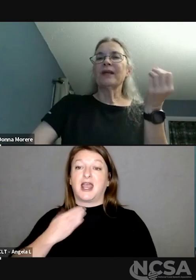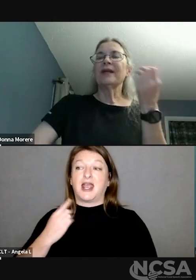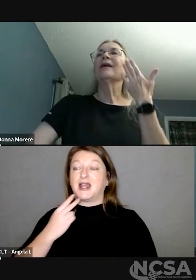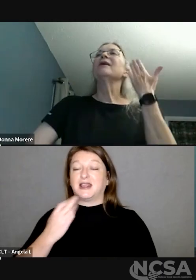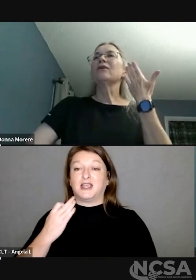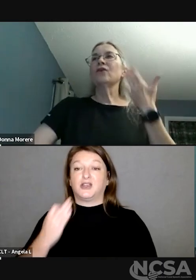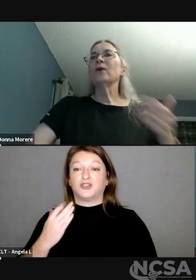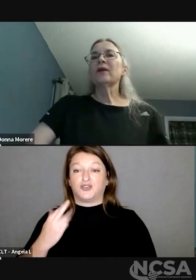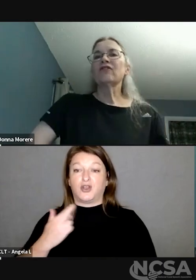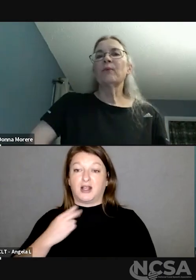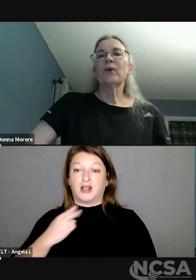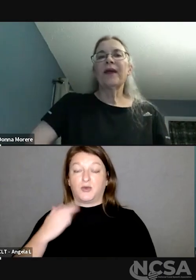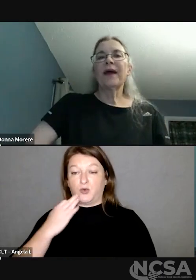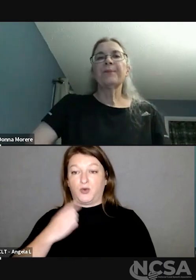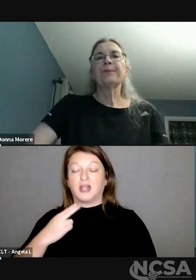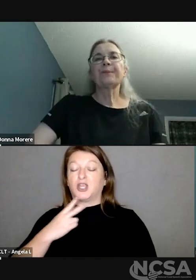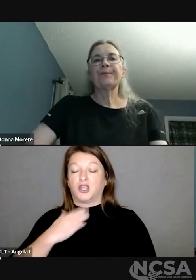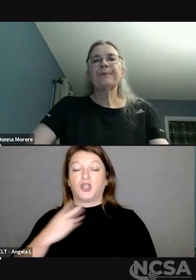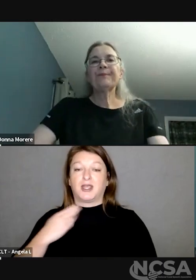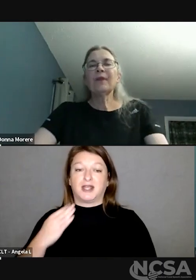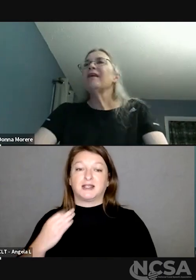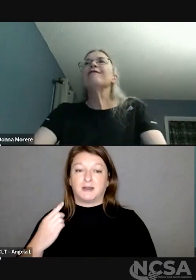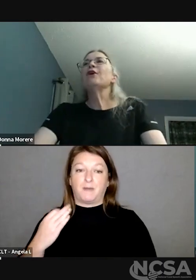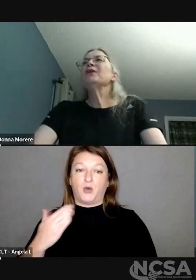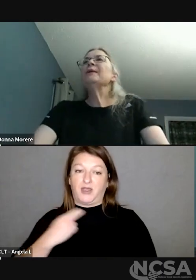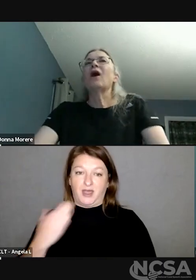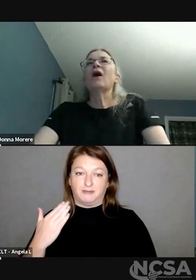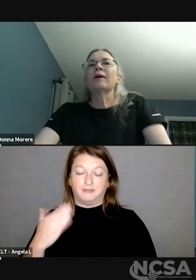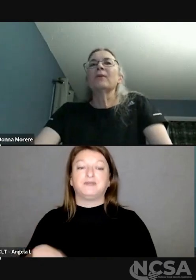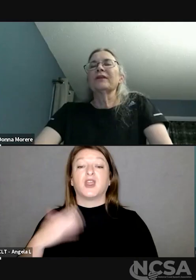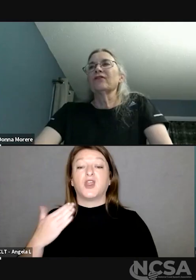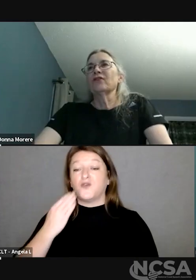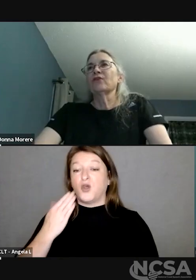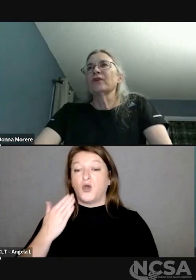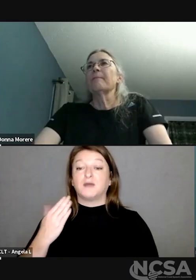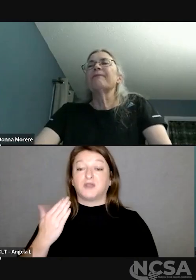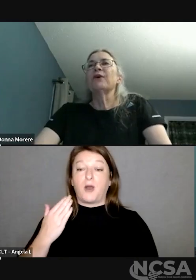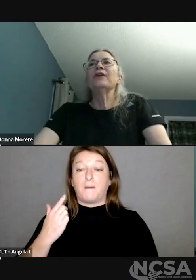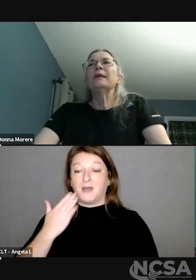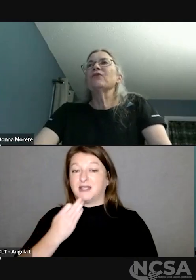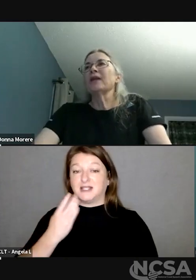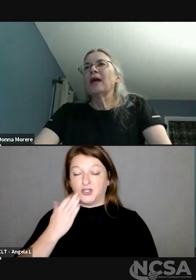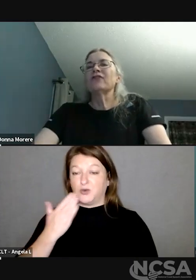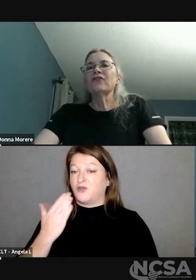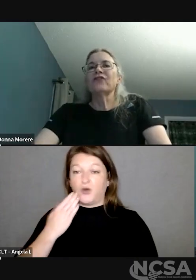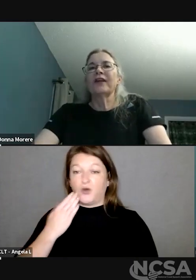Cueing can support that Phonemes are multisensory, phonemes are not just sounds